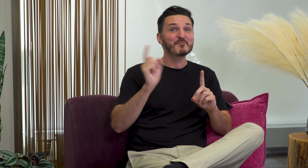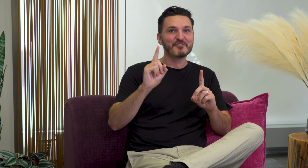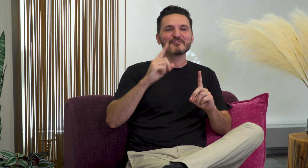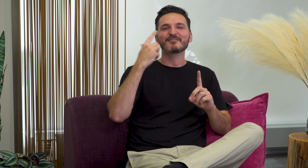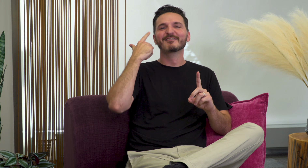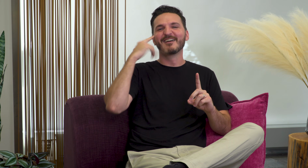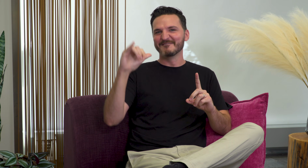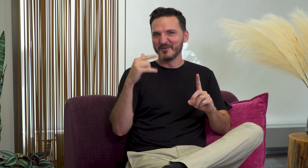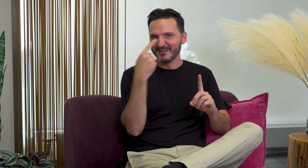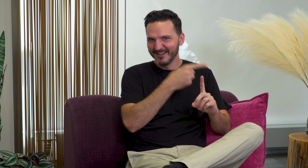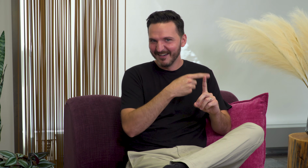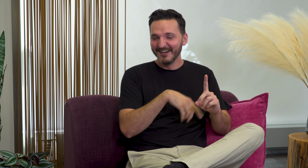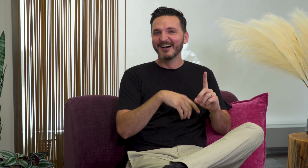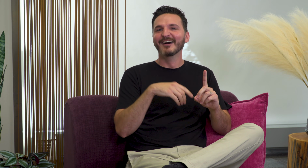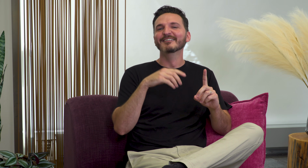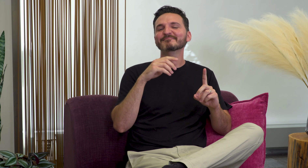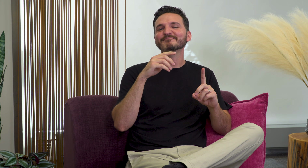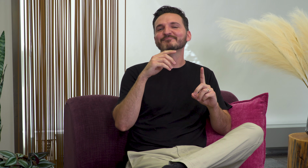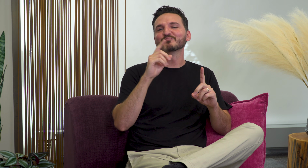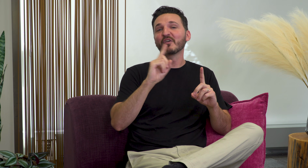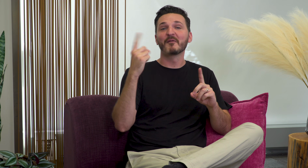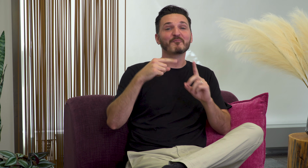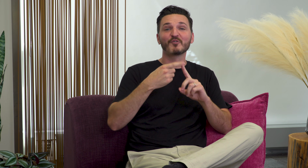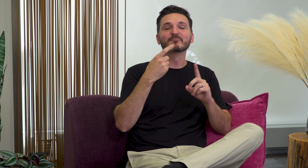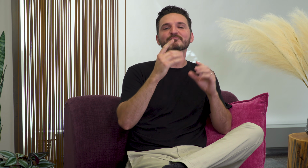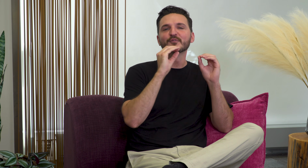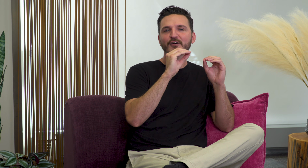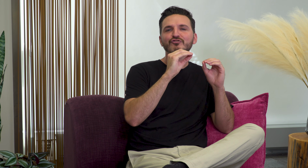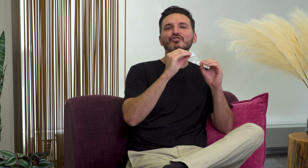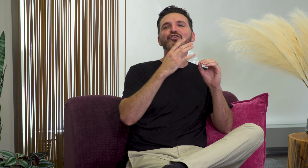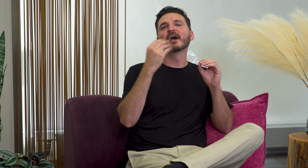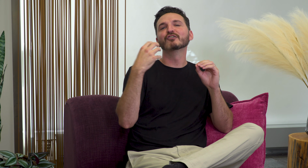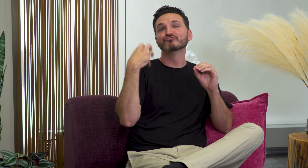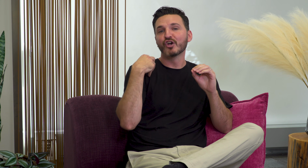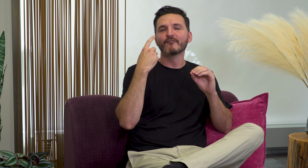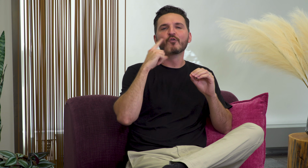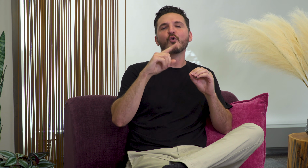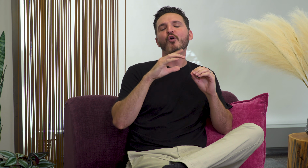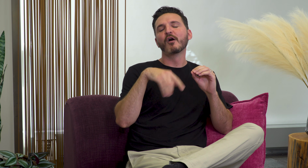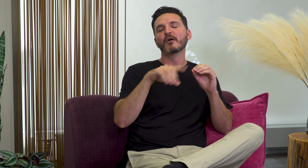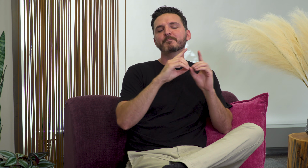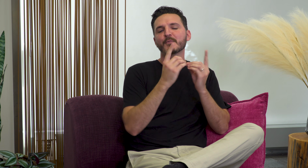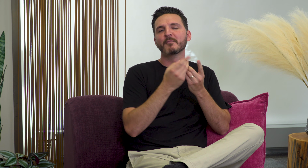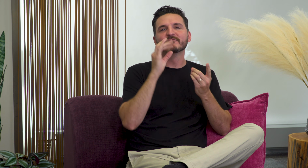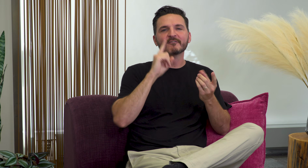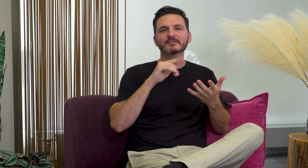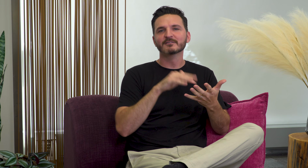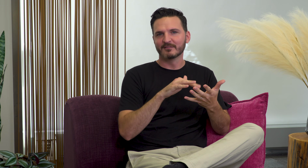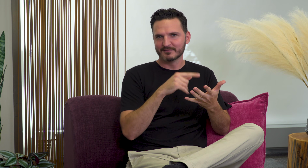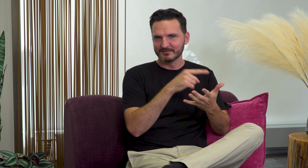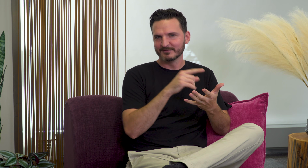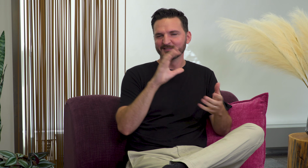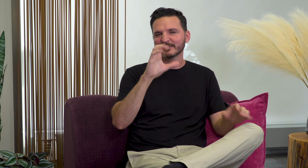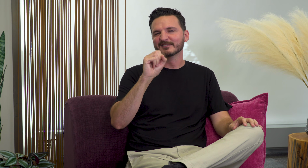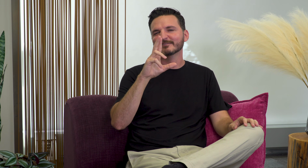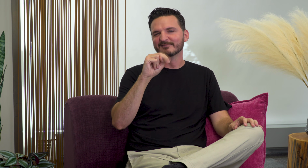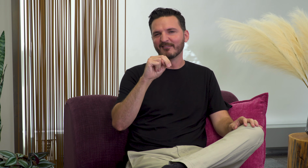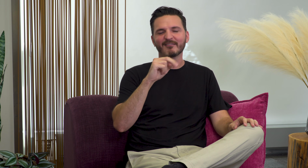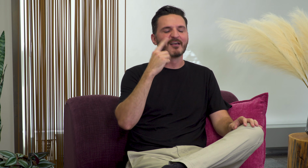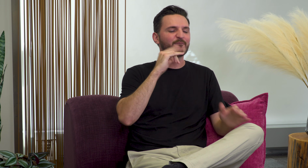Joining us is Dr. Flavia Fleischer, who recently began her tenure as NTID's Dean, all the way from California, where she served